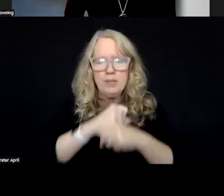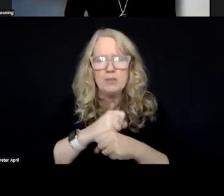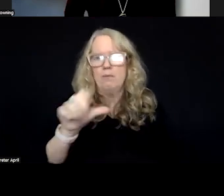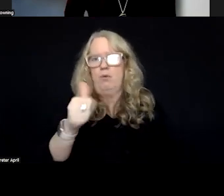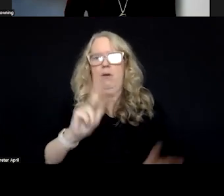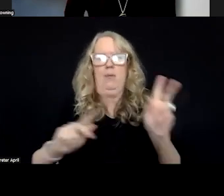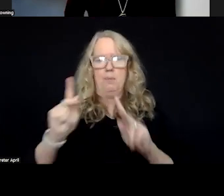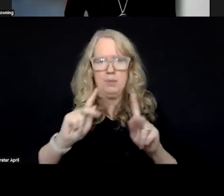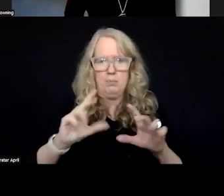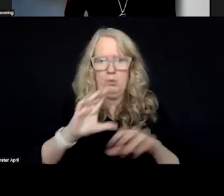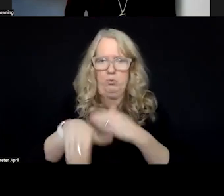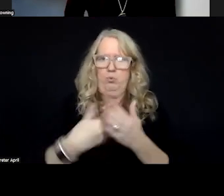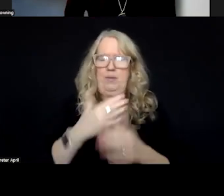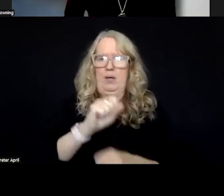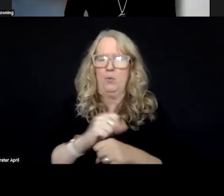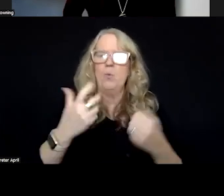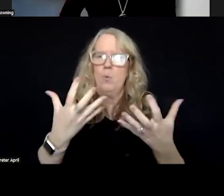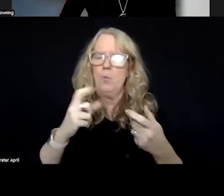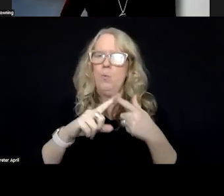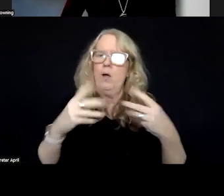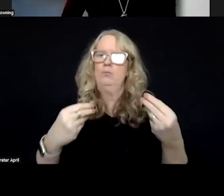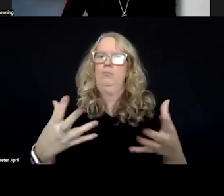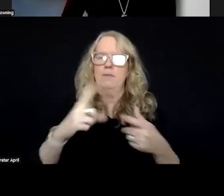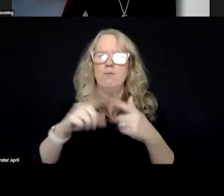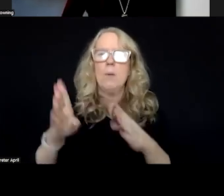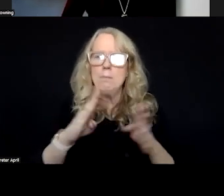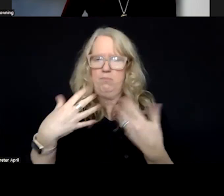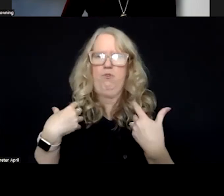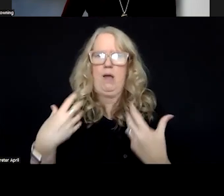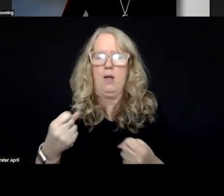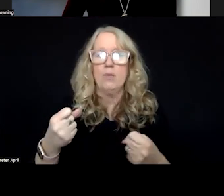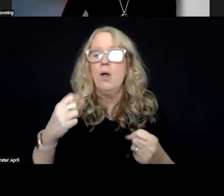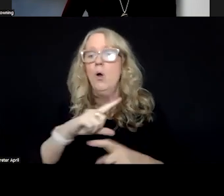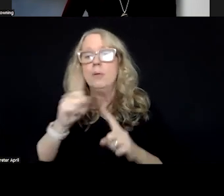THIS LINE OF WORK AND WE WANT TO EXTEND TO TO PEOPLE DOING BEHAVIORAL HEALTH. ON AT THE END OF THE DAY, WE WANT PEOPLE TO